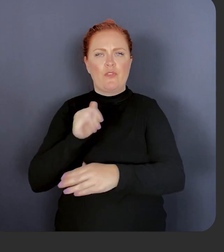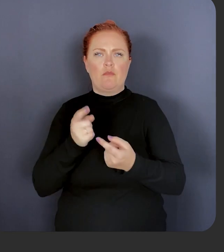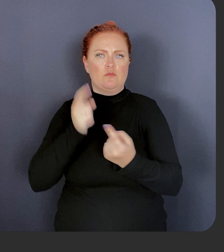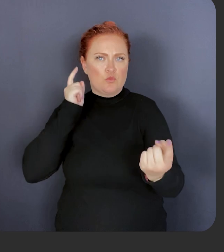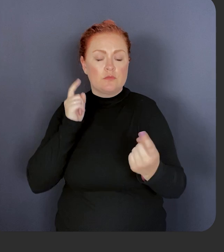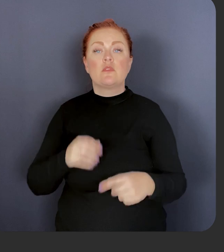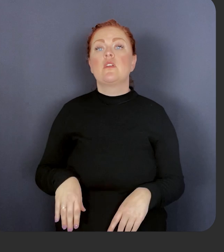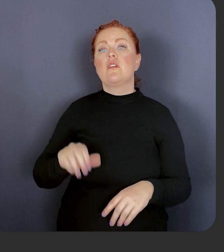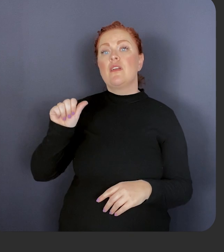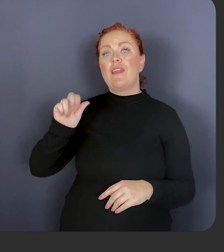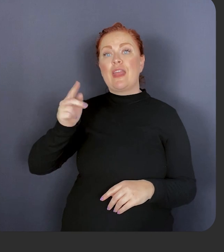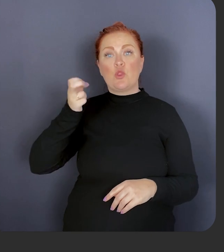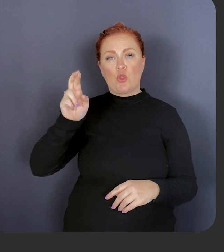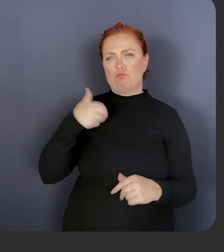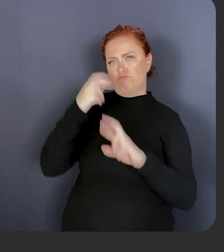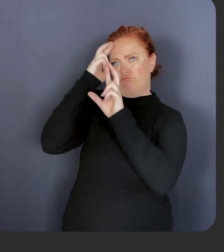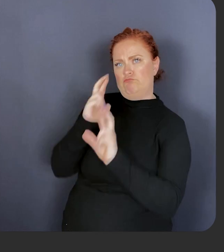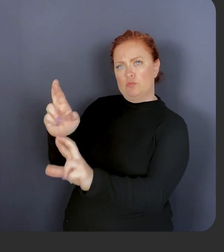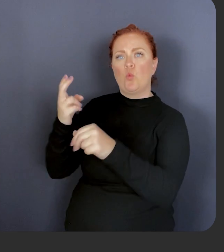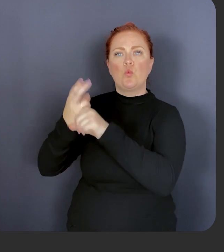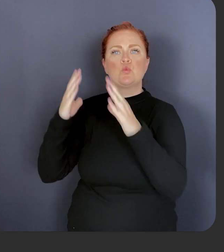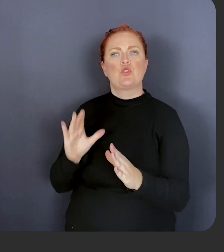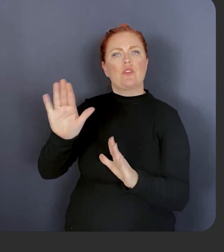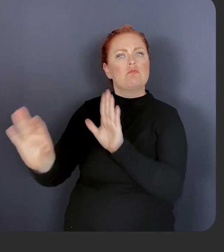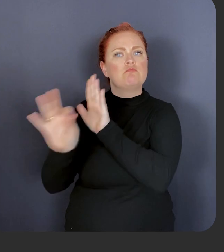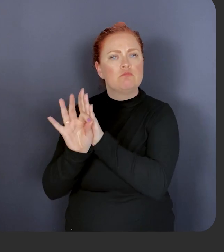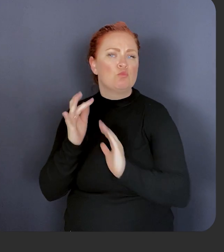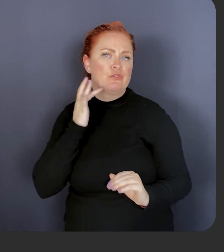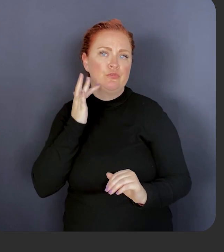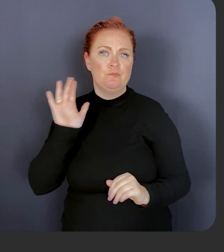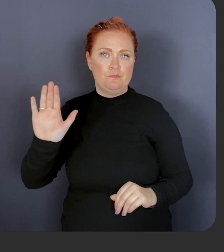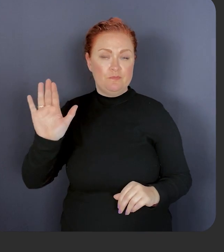In Angular, we want to respect the user's preferences for this app, and so we want to use